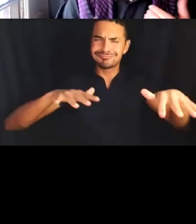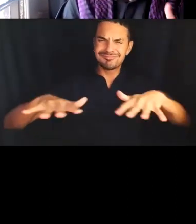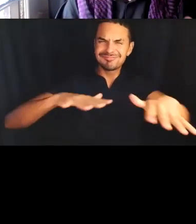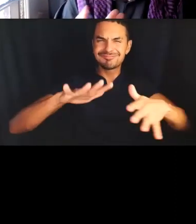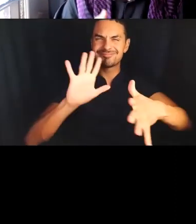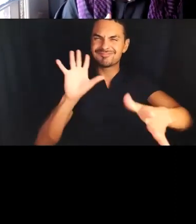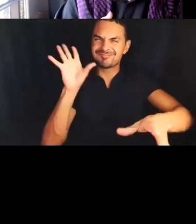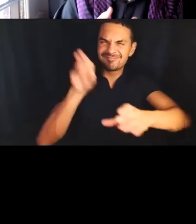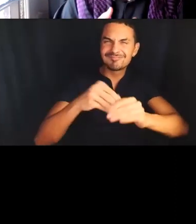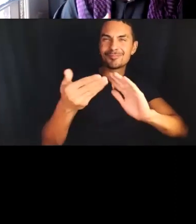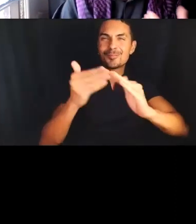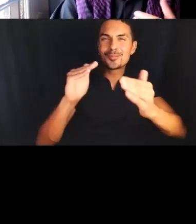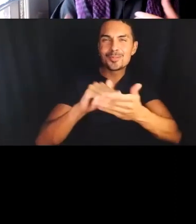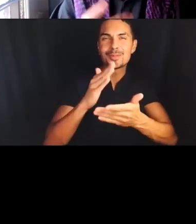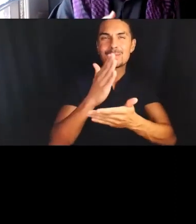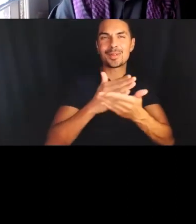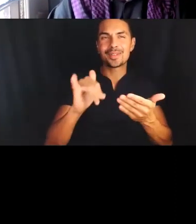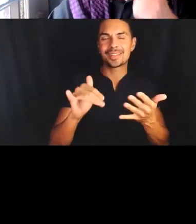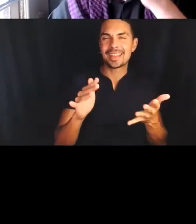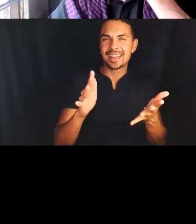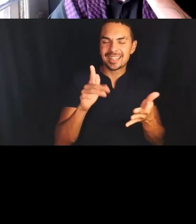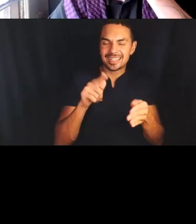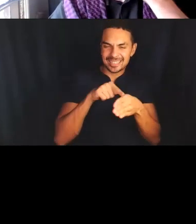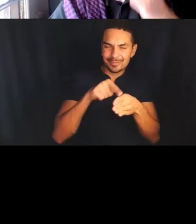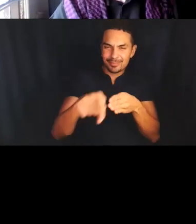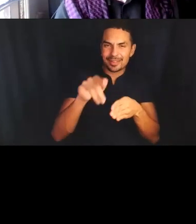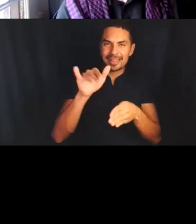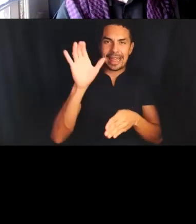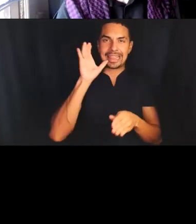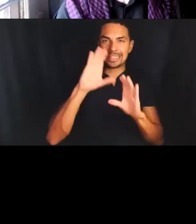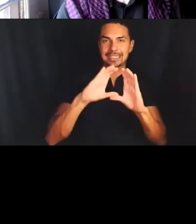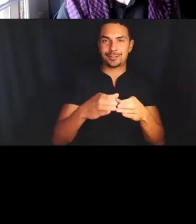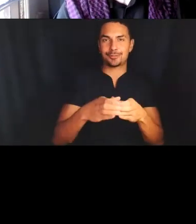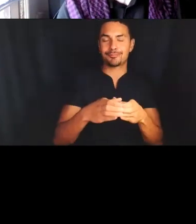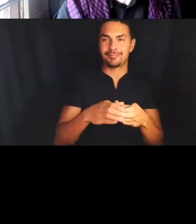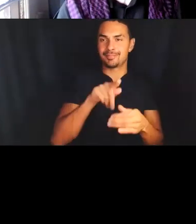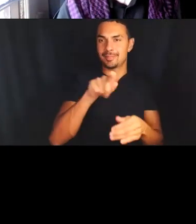or part of the discipline of that listening session. So they were amazing.